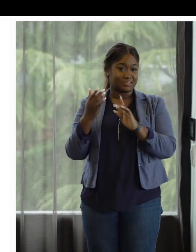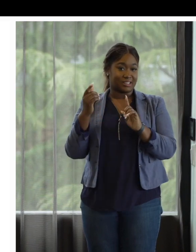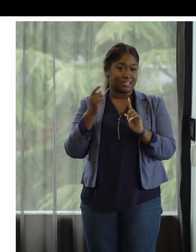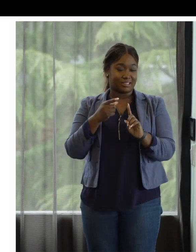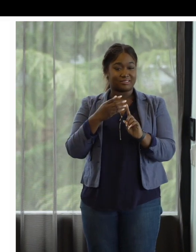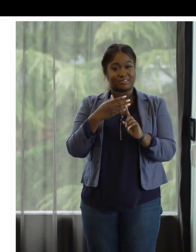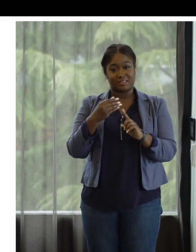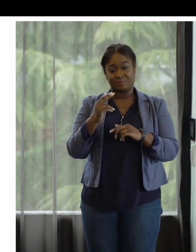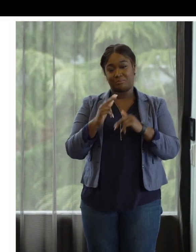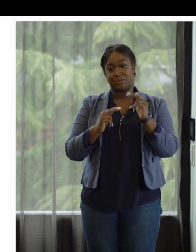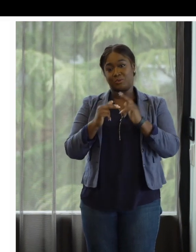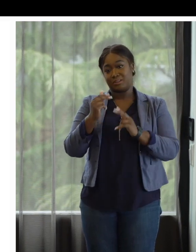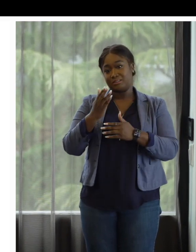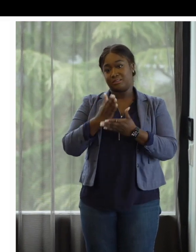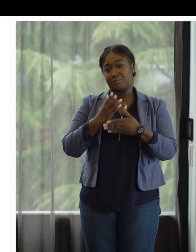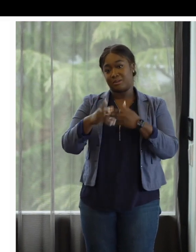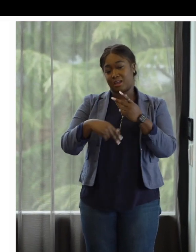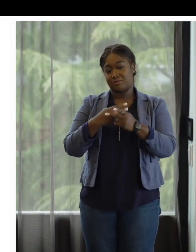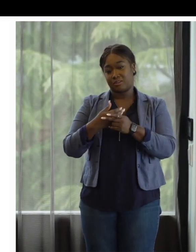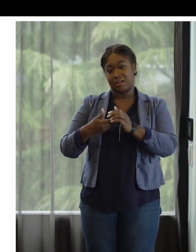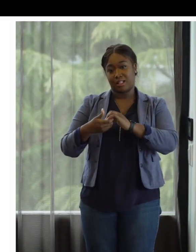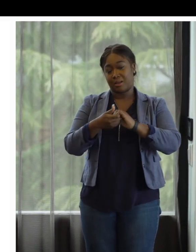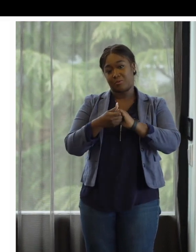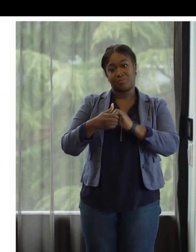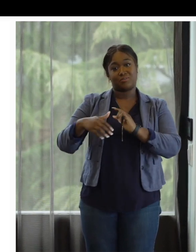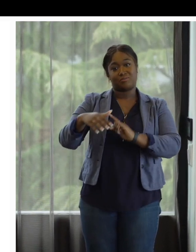some kind of collaborative environment where we can